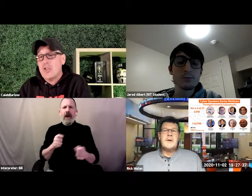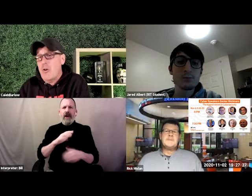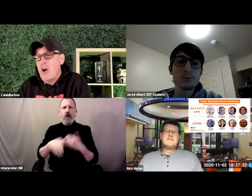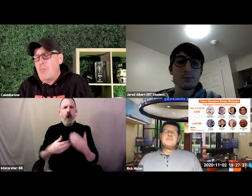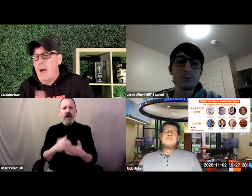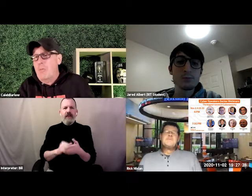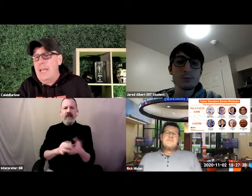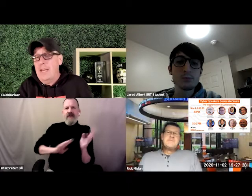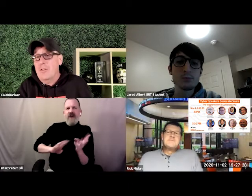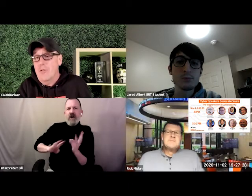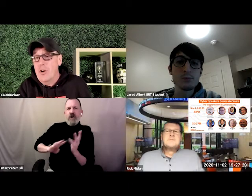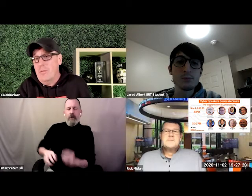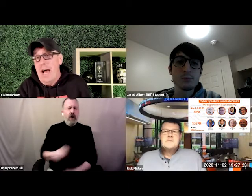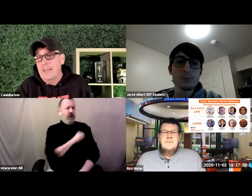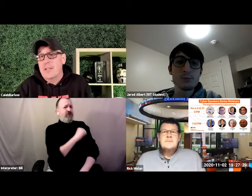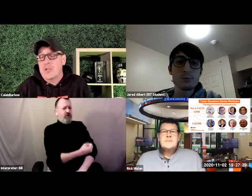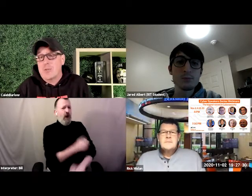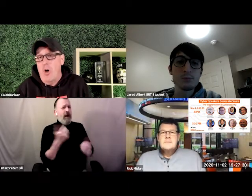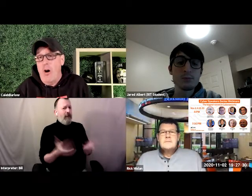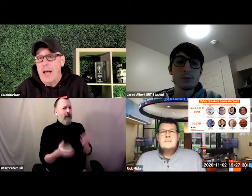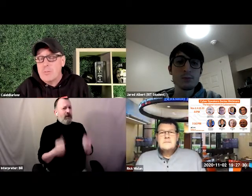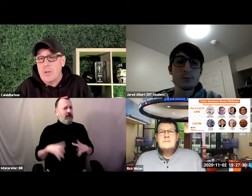strong could probably handle the volume of Highland is a small hospital.